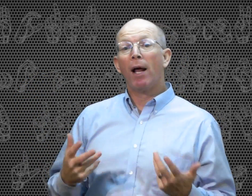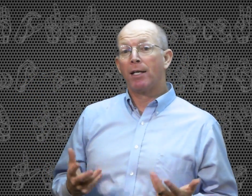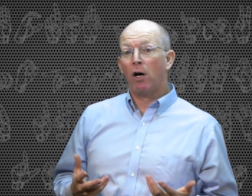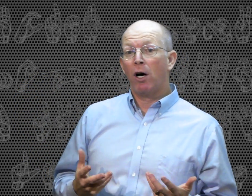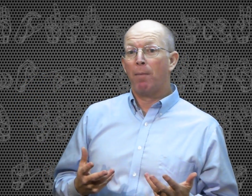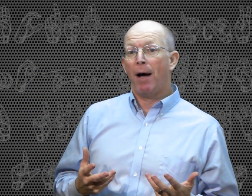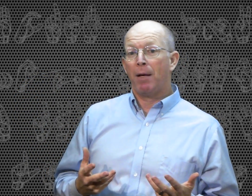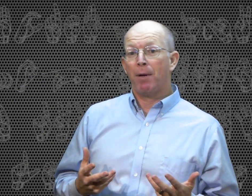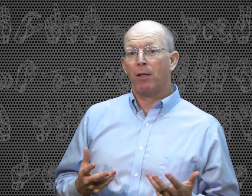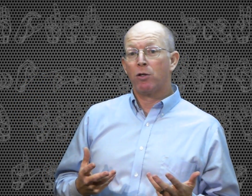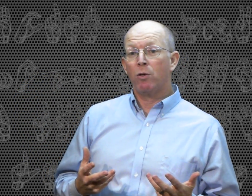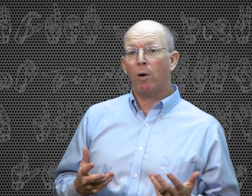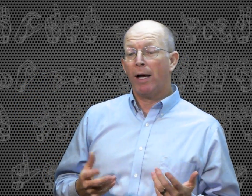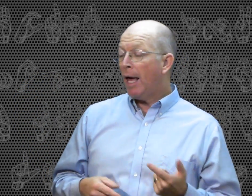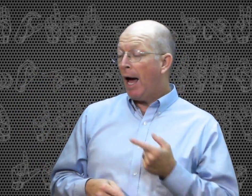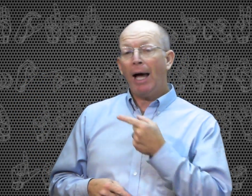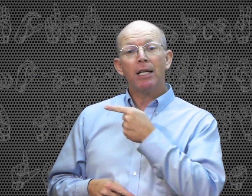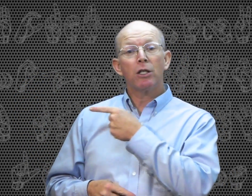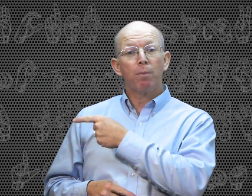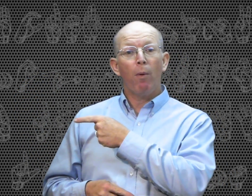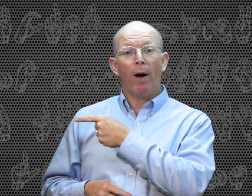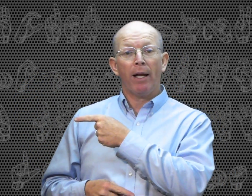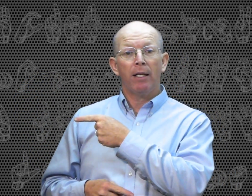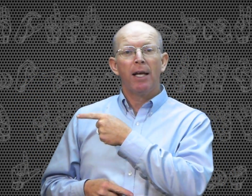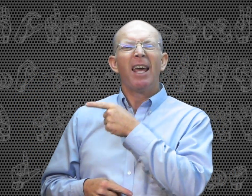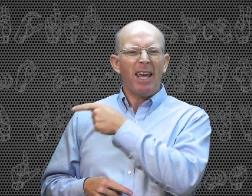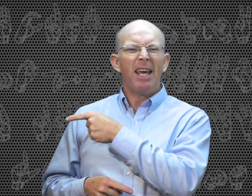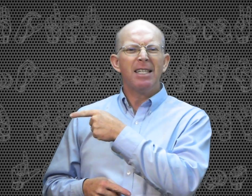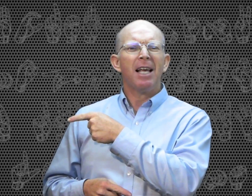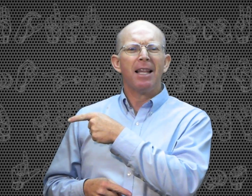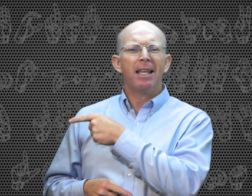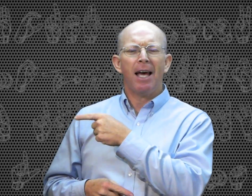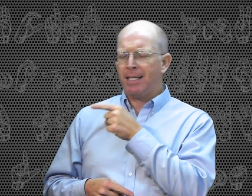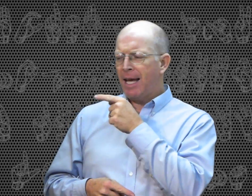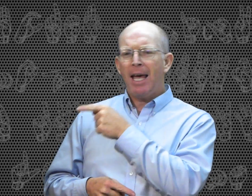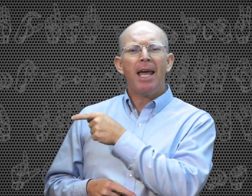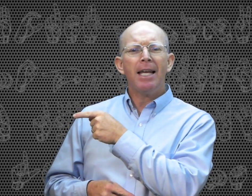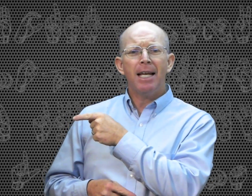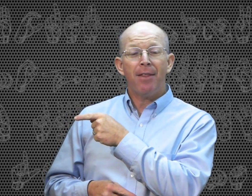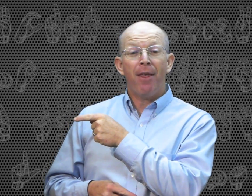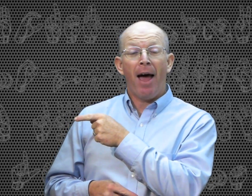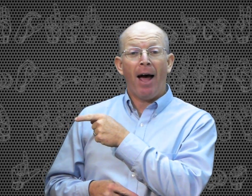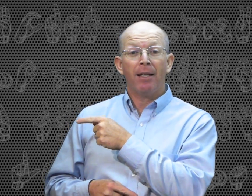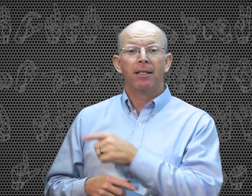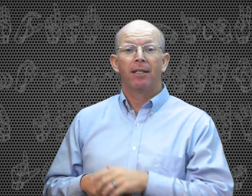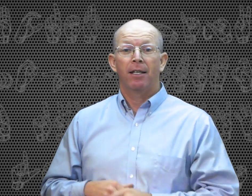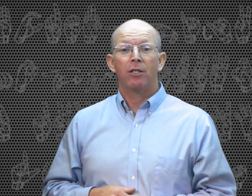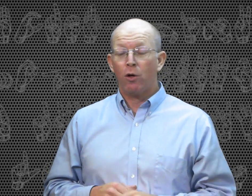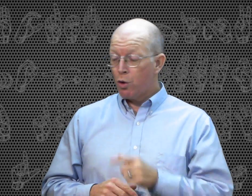Now when I talk about him in the story I can just point...HE said this. HE did that.